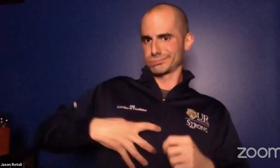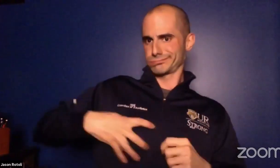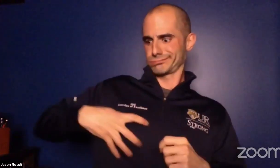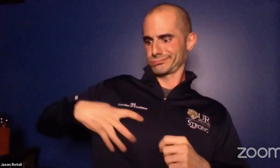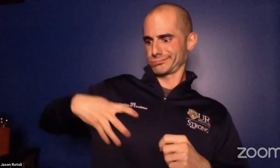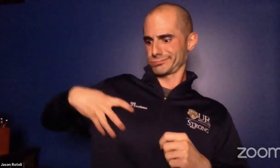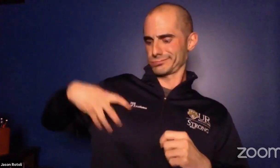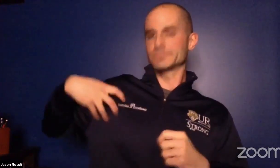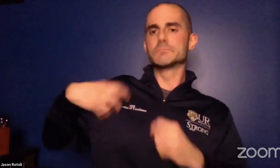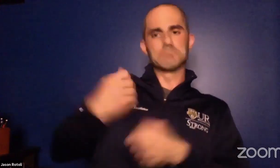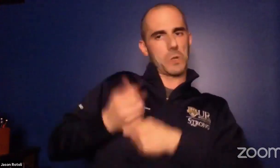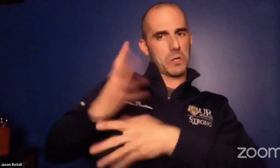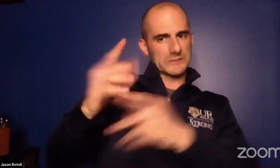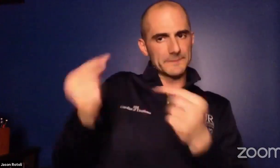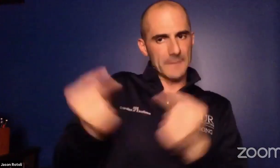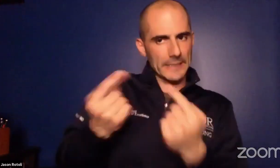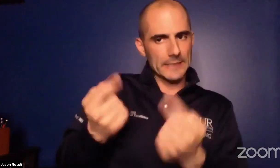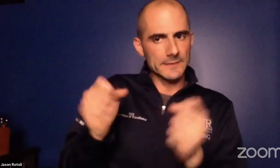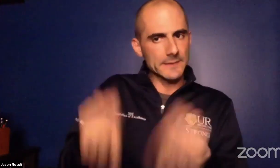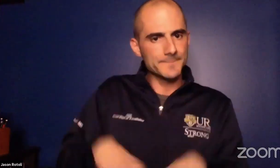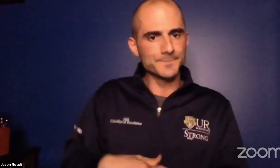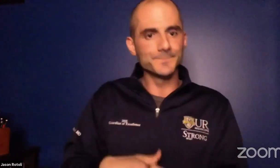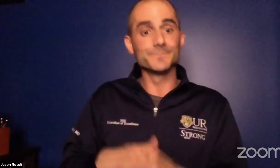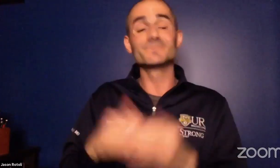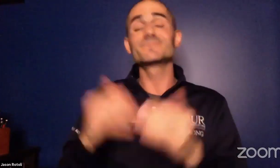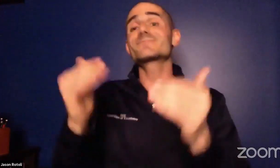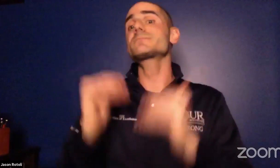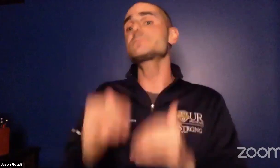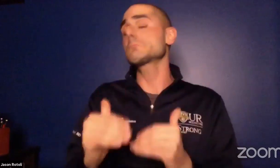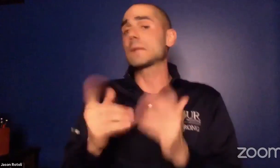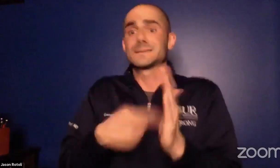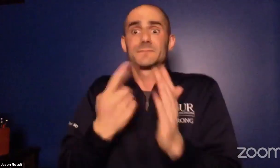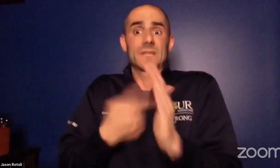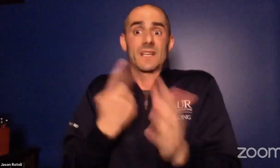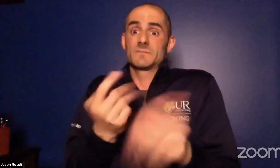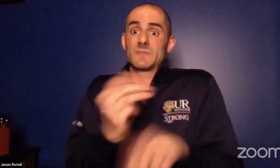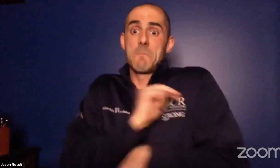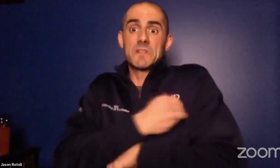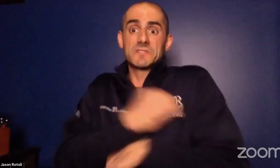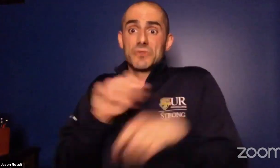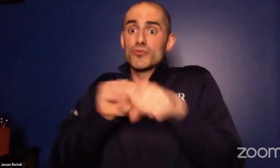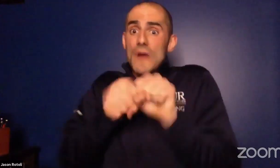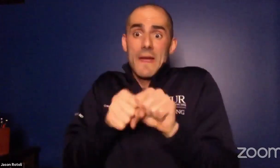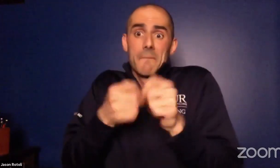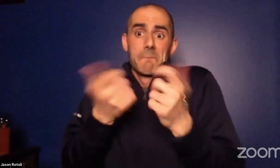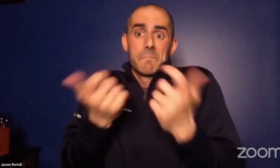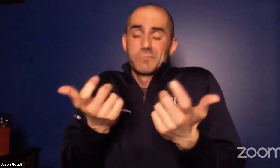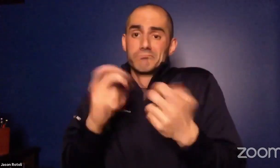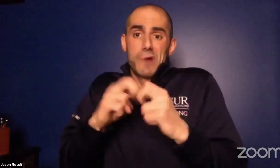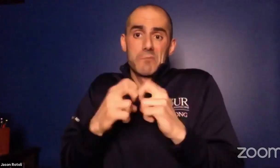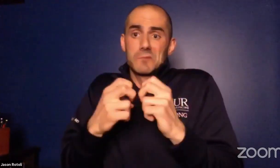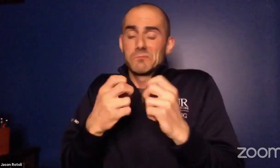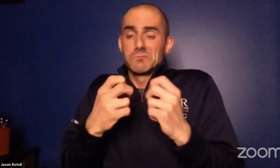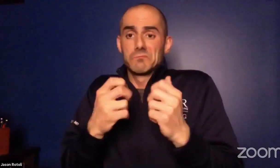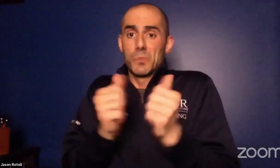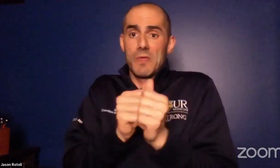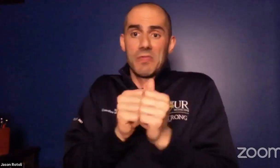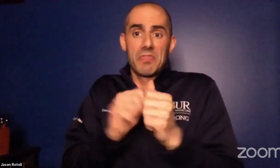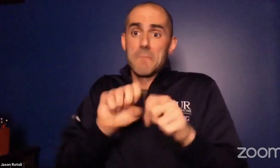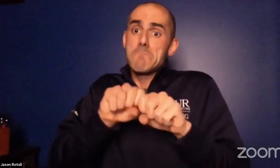times that it feels like you're having chest pain but it's actually caused by your gallbladder.